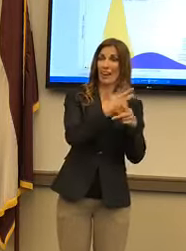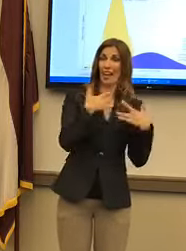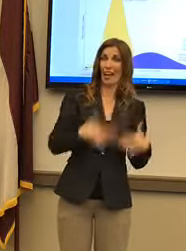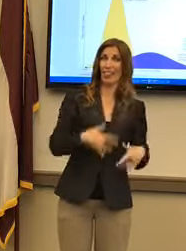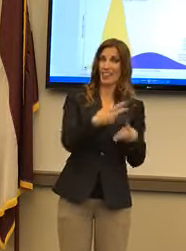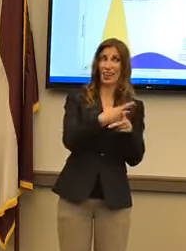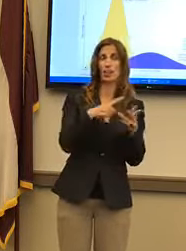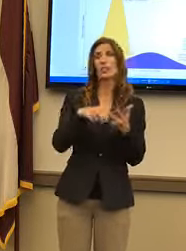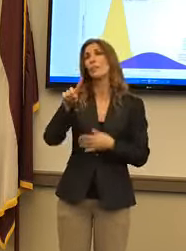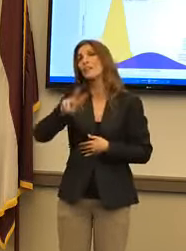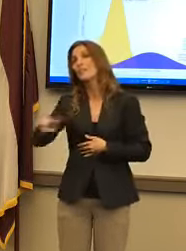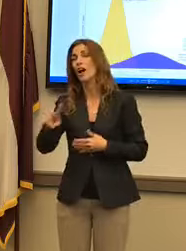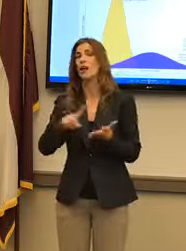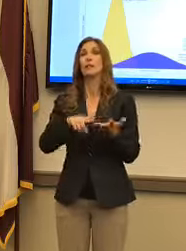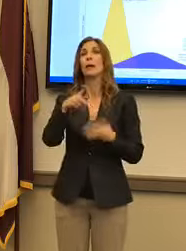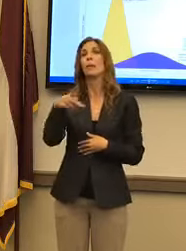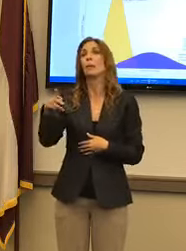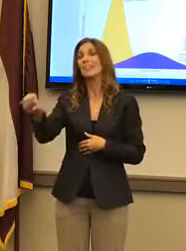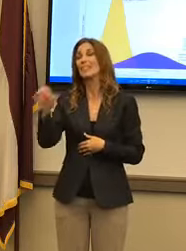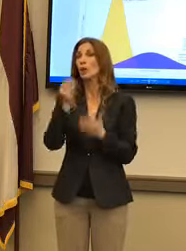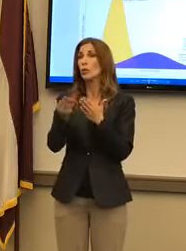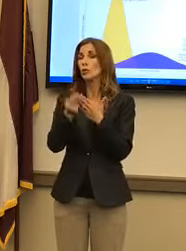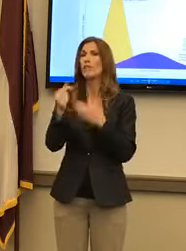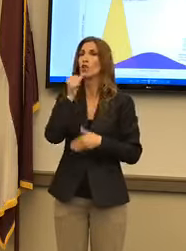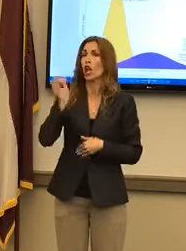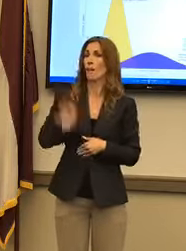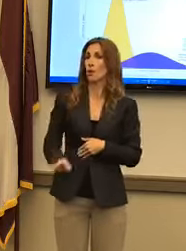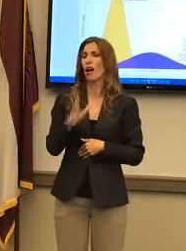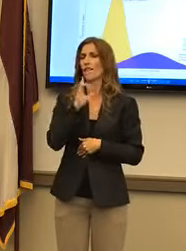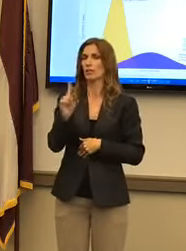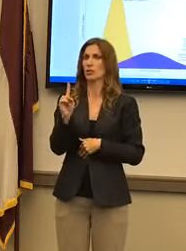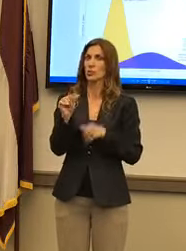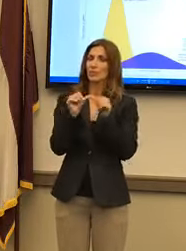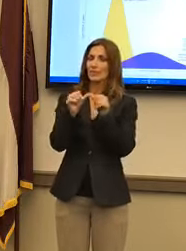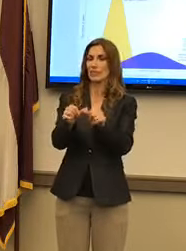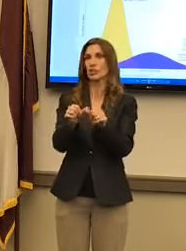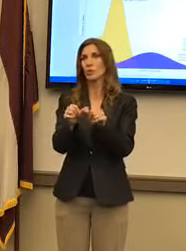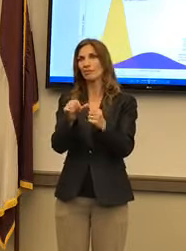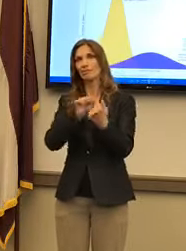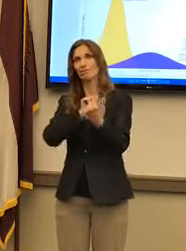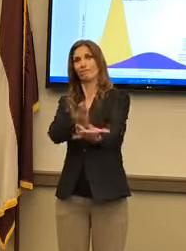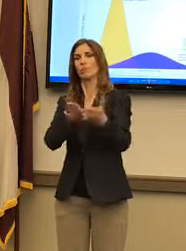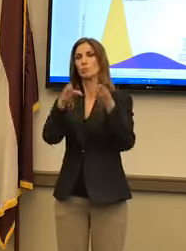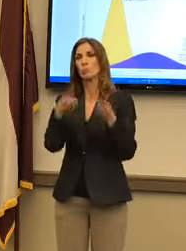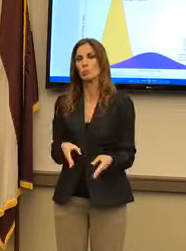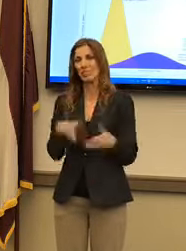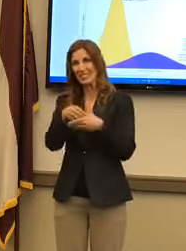PPE purchases for nonprofits continuing essential in-person services navigator